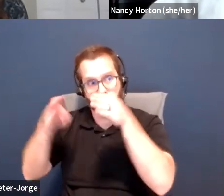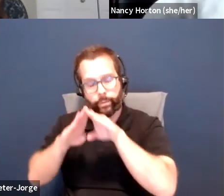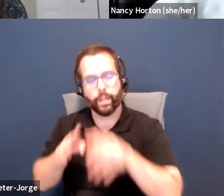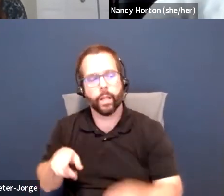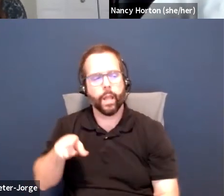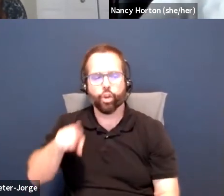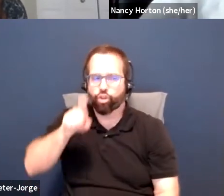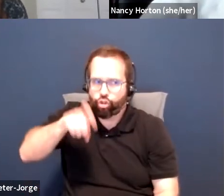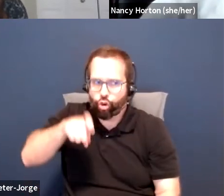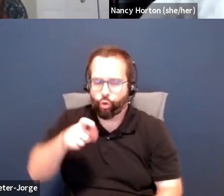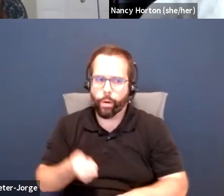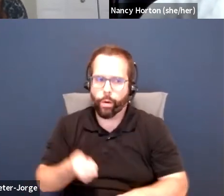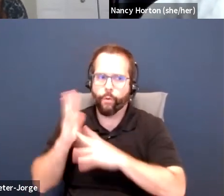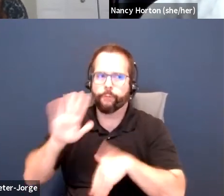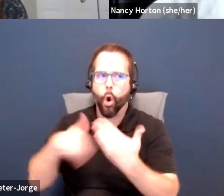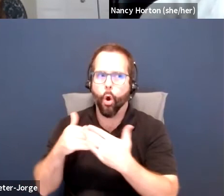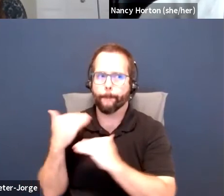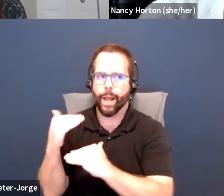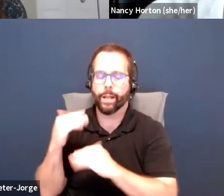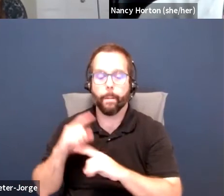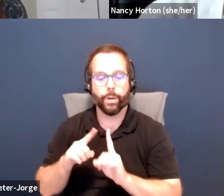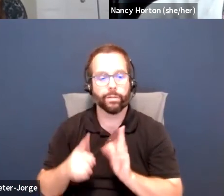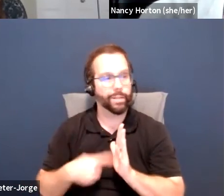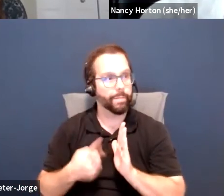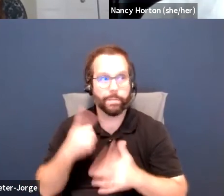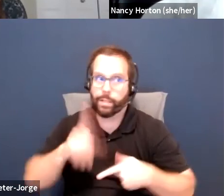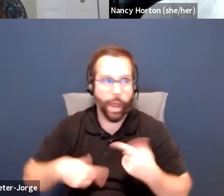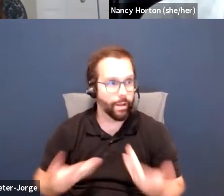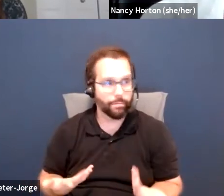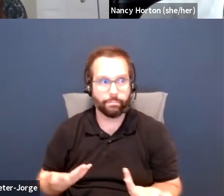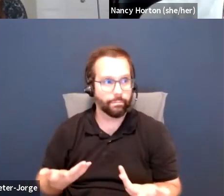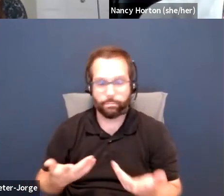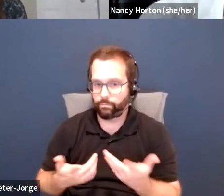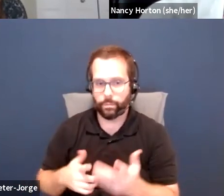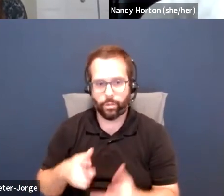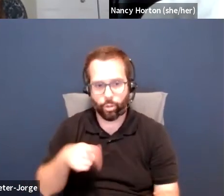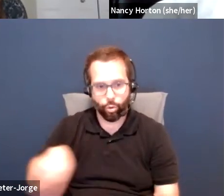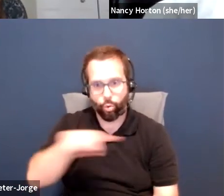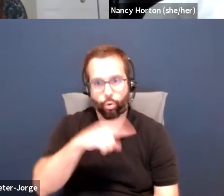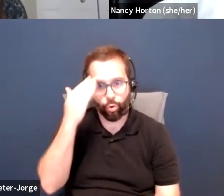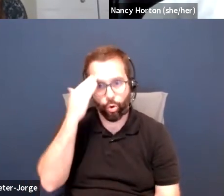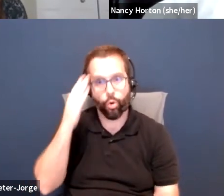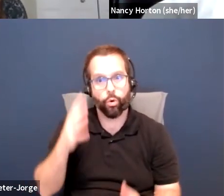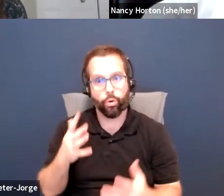private businesses, they have this obligation to re move barrier, but it's not always going to be readily